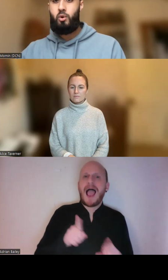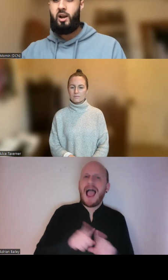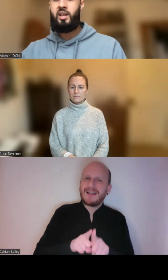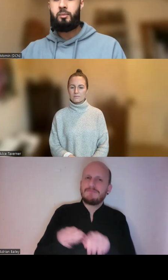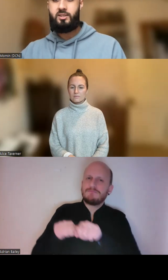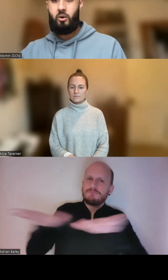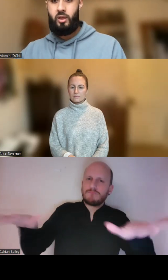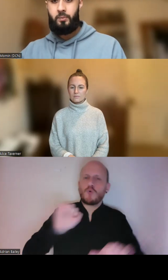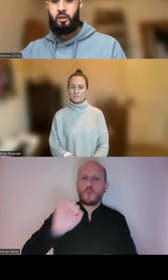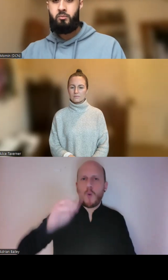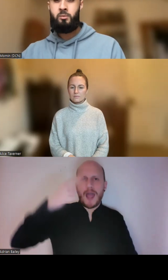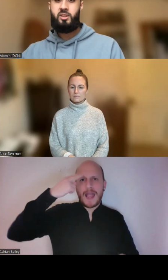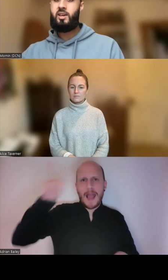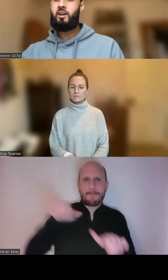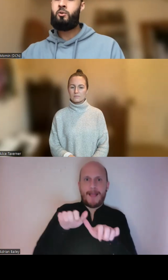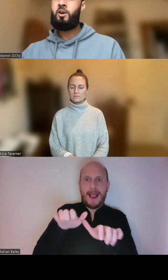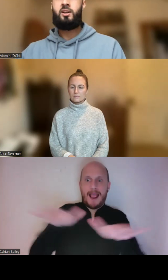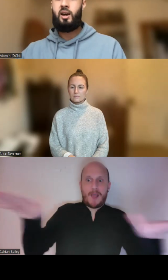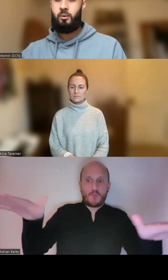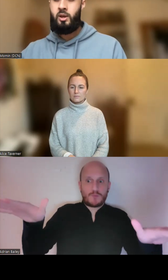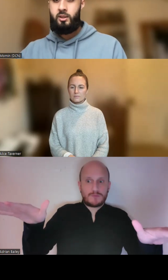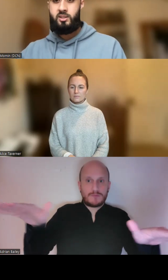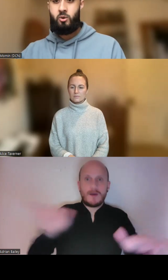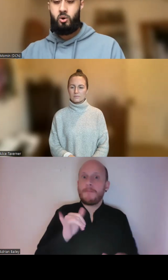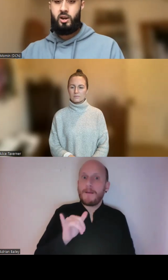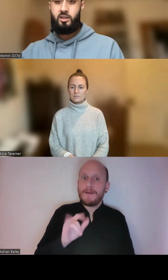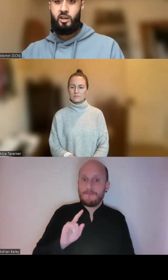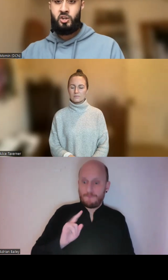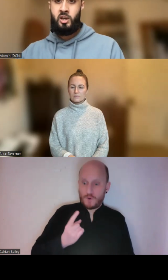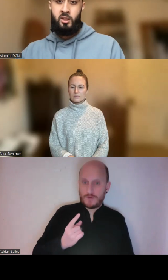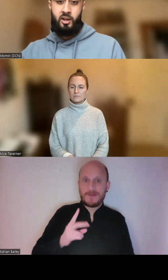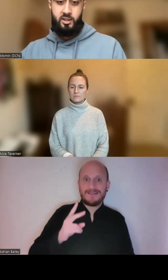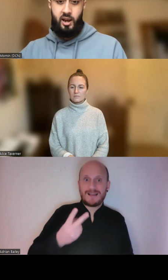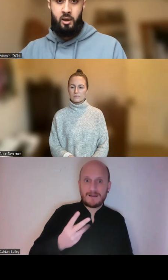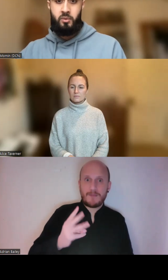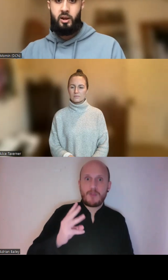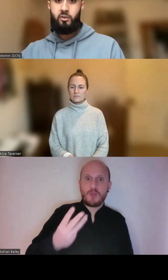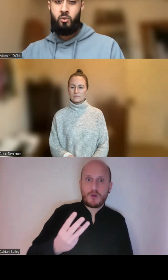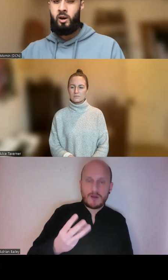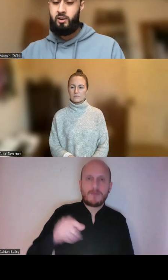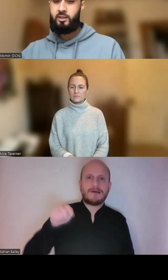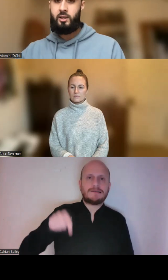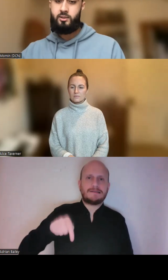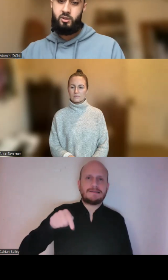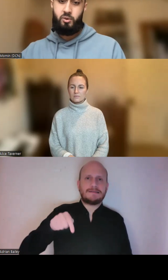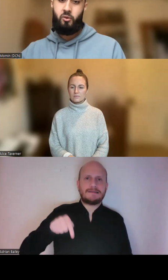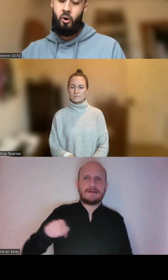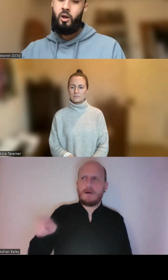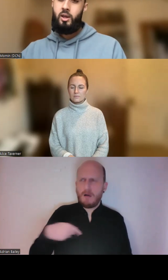Your brand name gets out there. Maybe the second or third time they see your organization, that's the time they're like, "You know what? I've liked the stuff before.